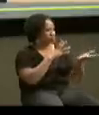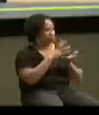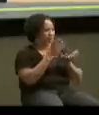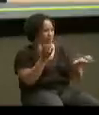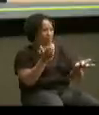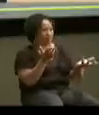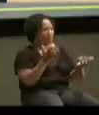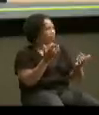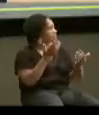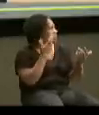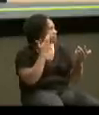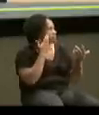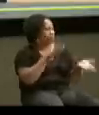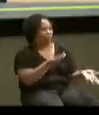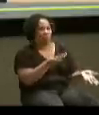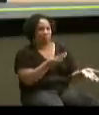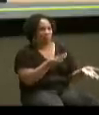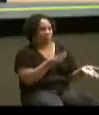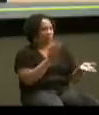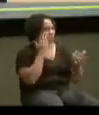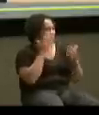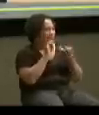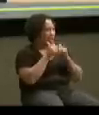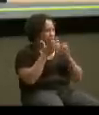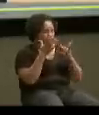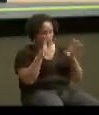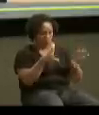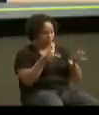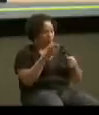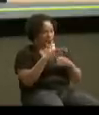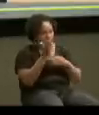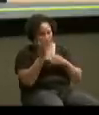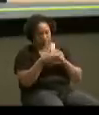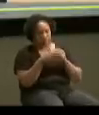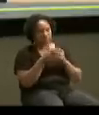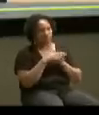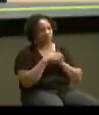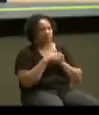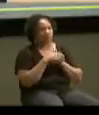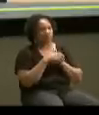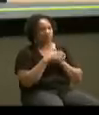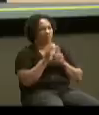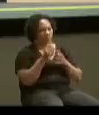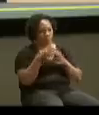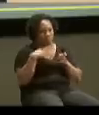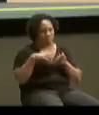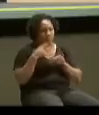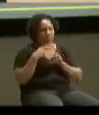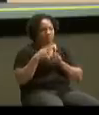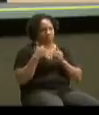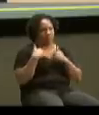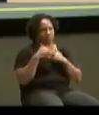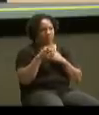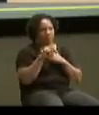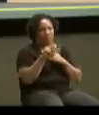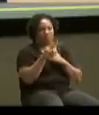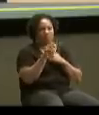FOR THOSE OF YOU WHO HAVE, WE WANT YOU TO JOIN THE PARTNERSHIP. BECAUSE JUST AS MANY HERE ARE NOT AWARE OF WHAT THE INVENTORY IS OR HOW TO COMPLETE ONE.